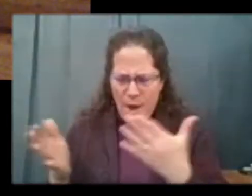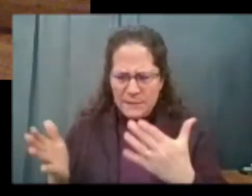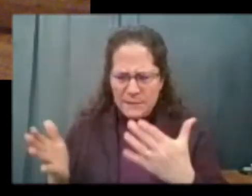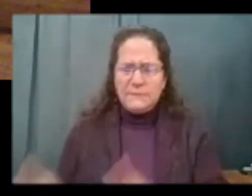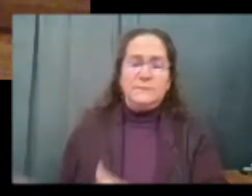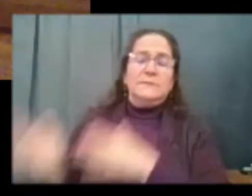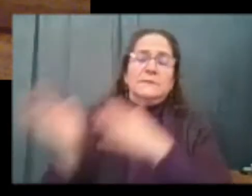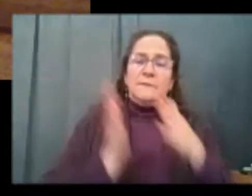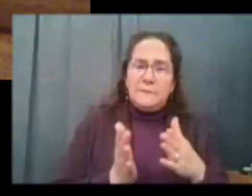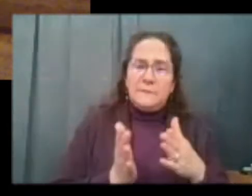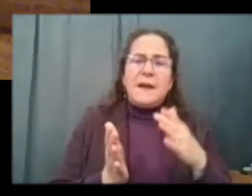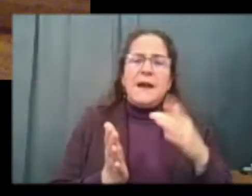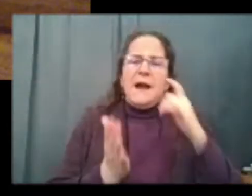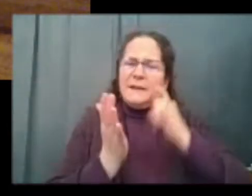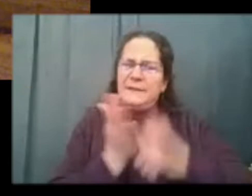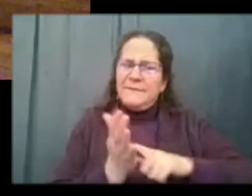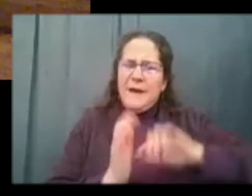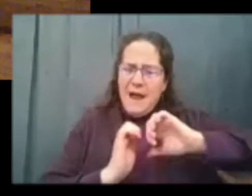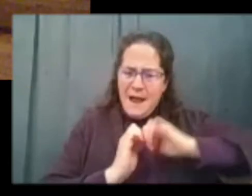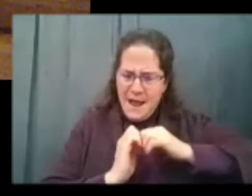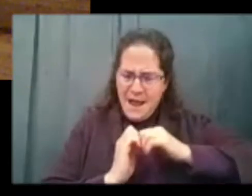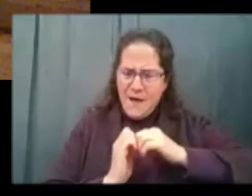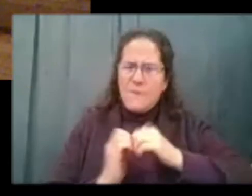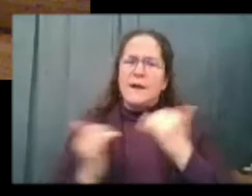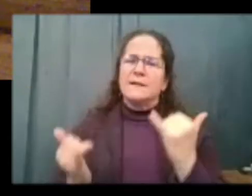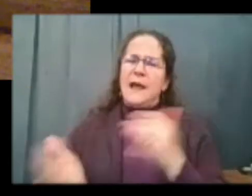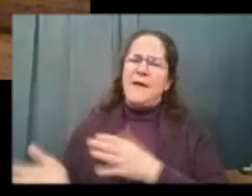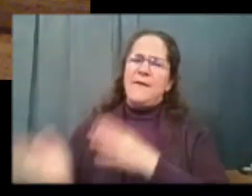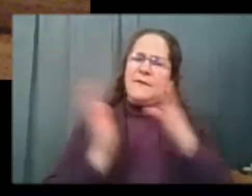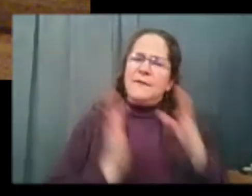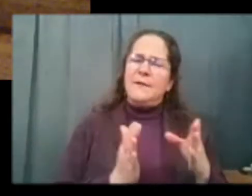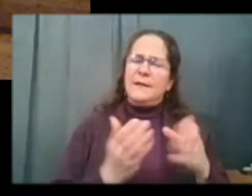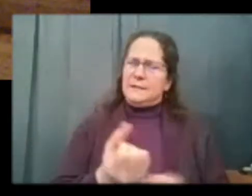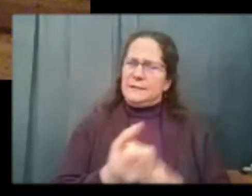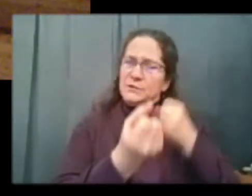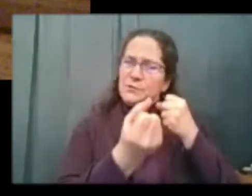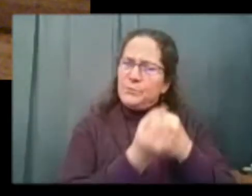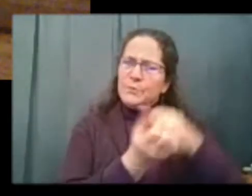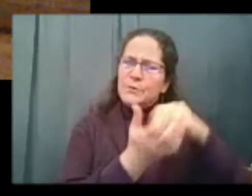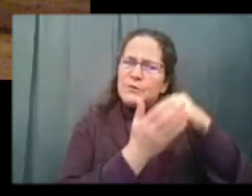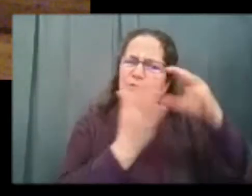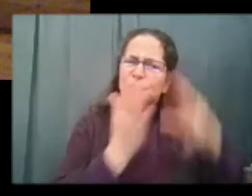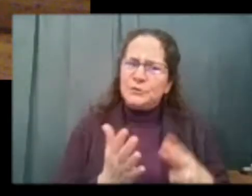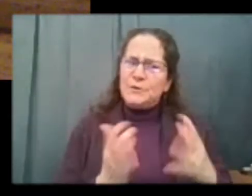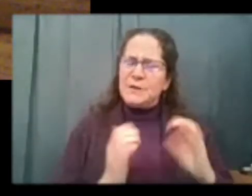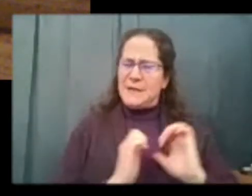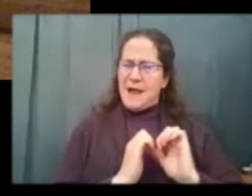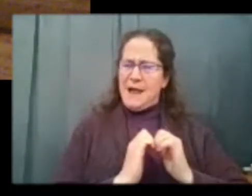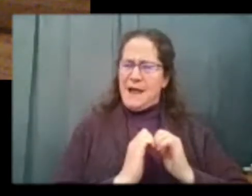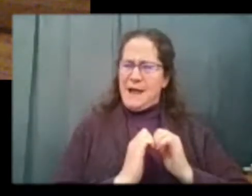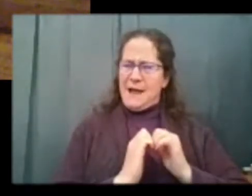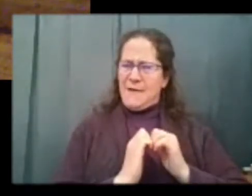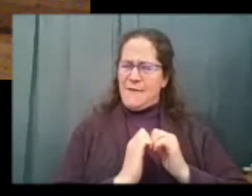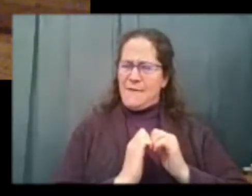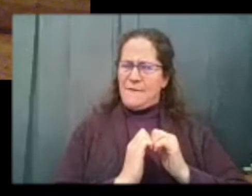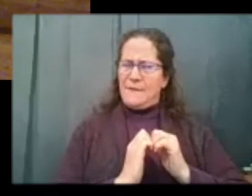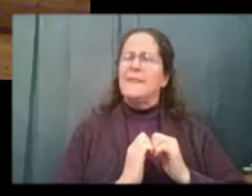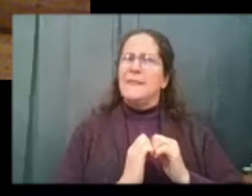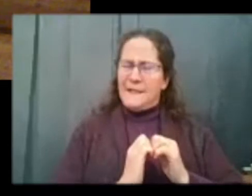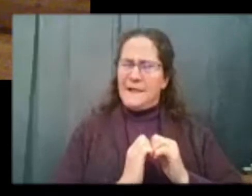Let's now take a look at how we can support learners with support and the things we need to consider when providing instruction